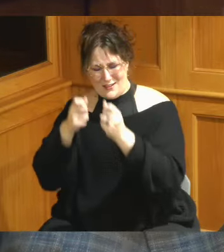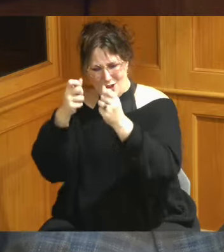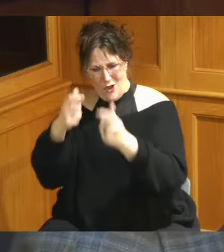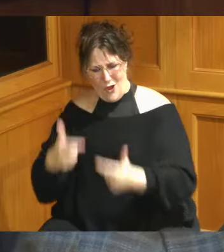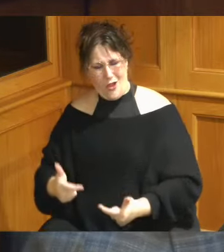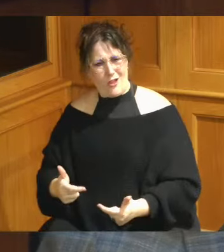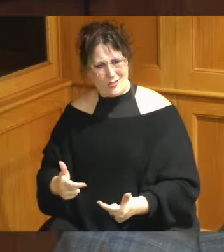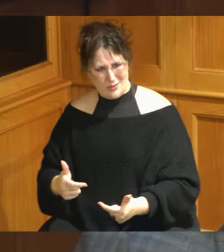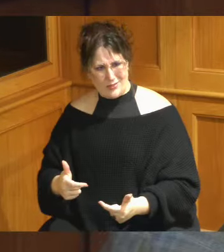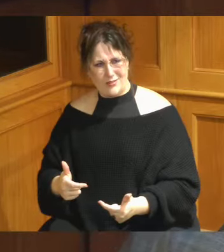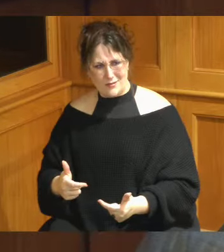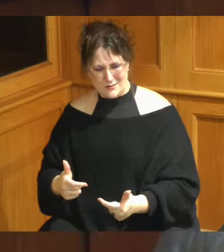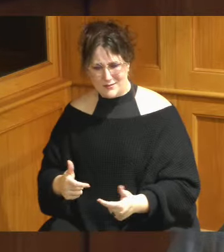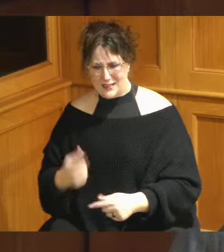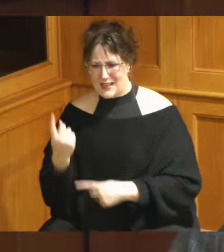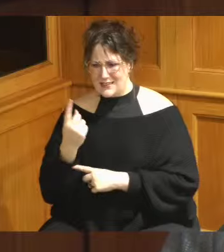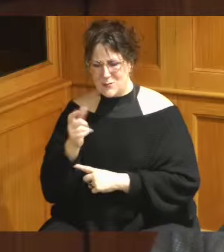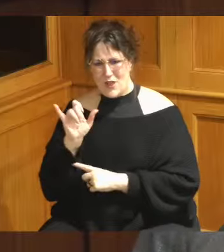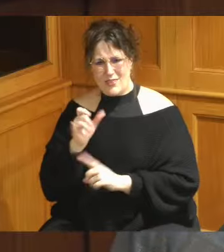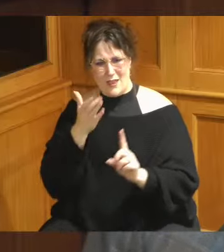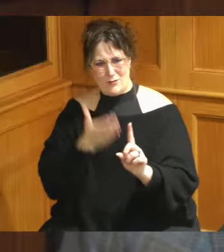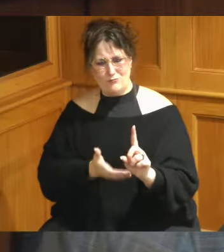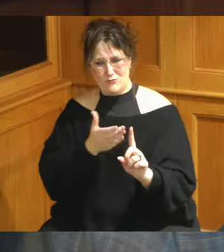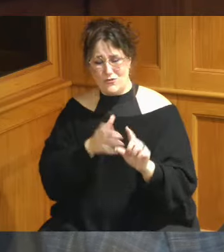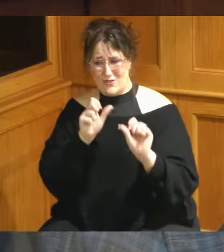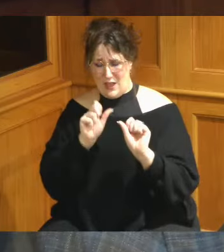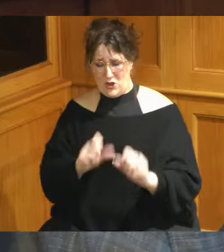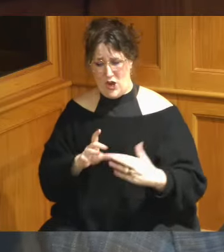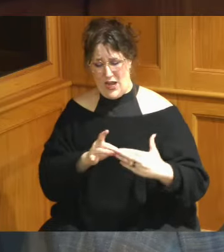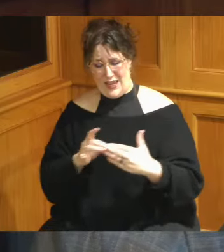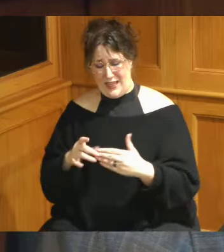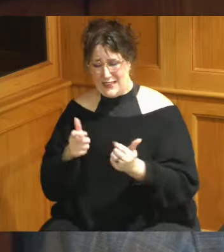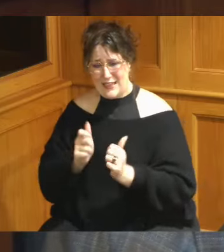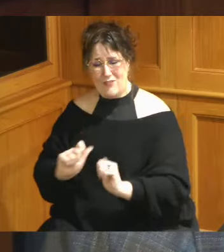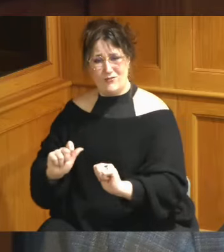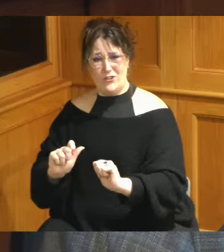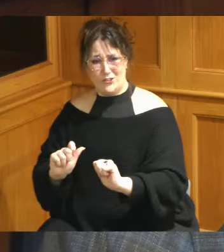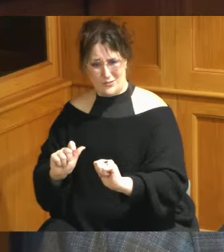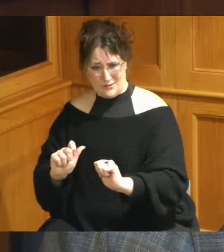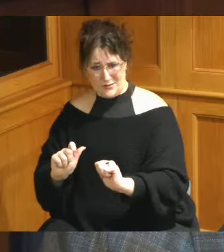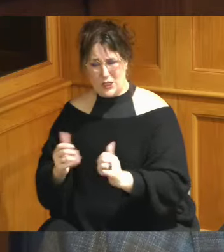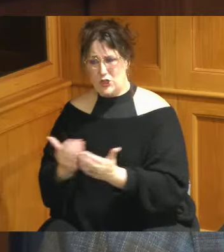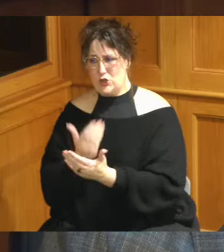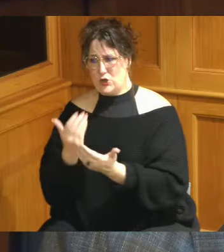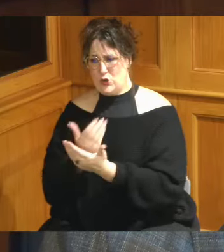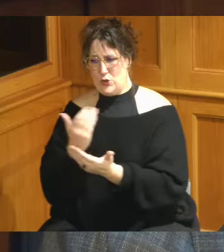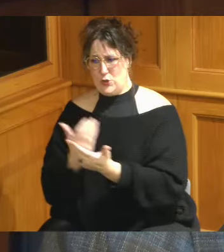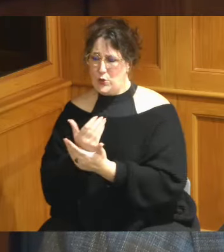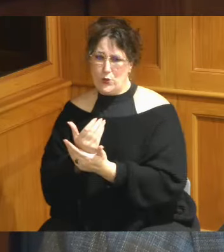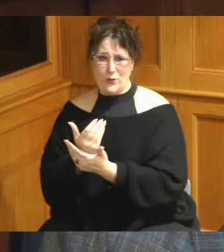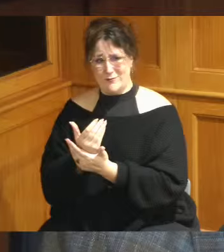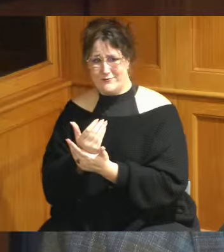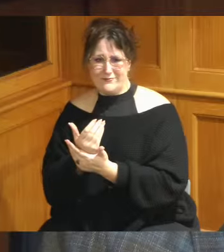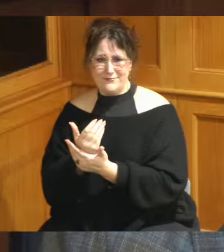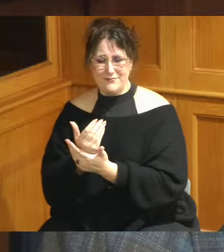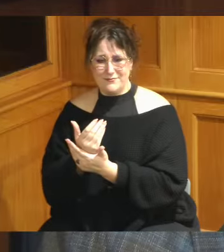had someone like yourself that could lead this effort and take us to a new a new height. But I